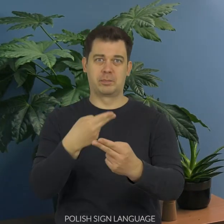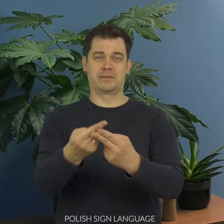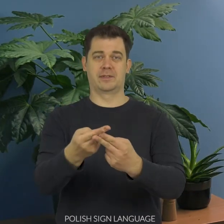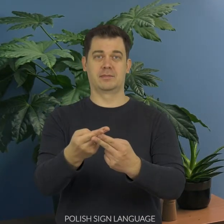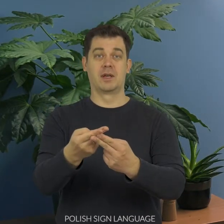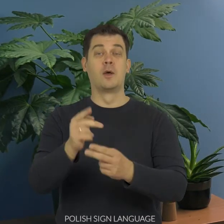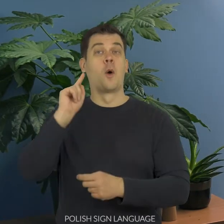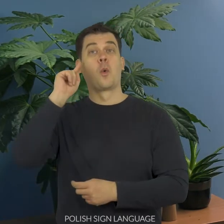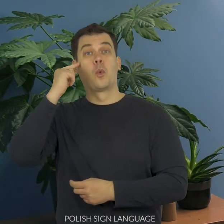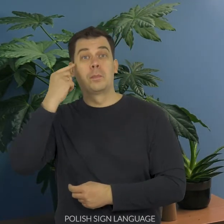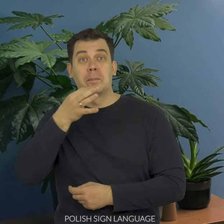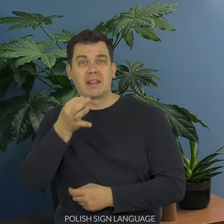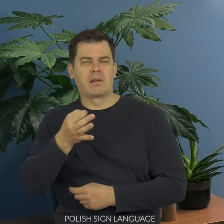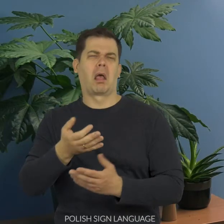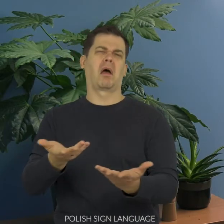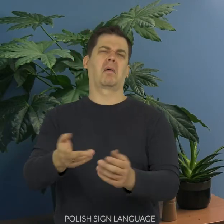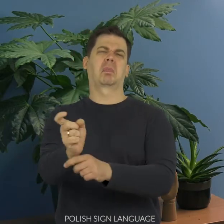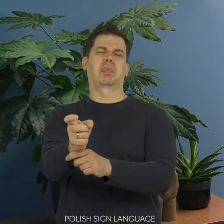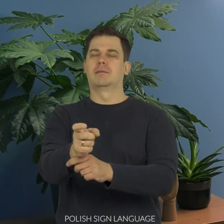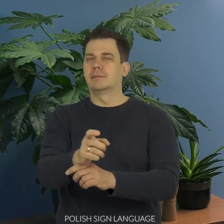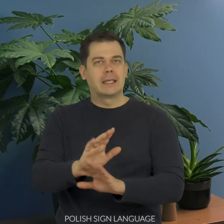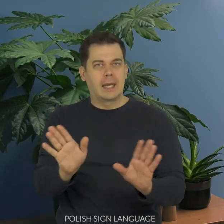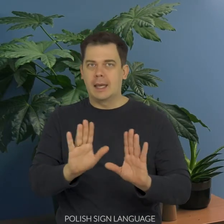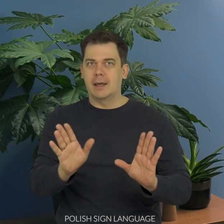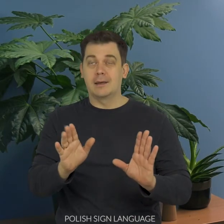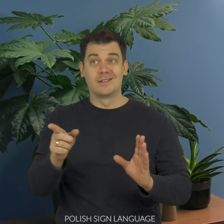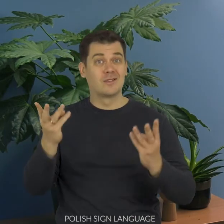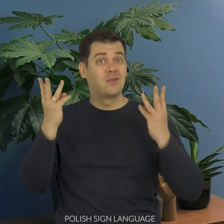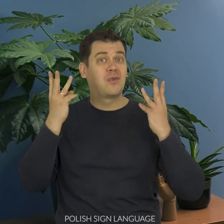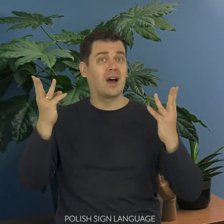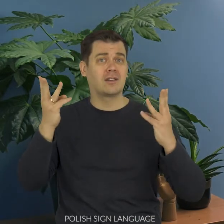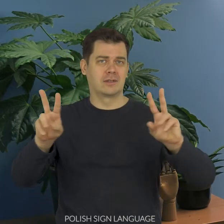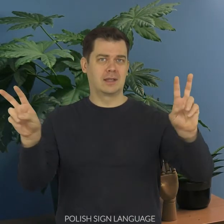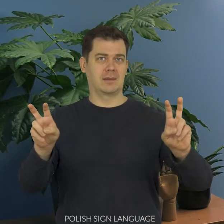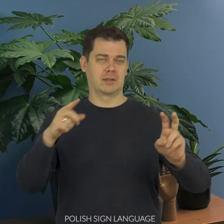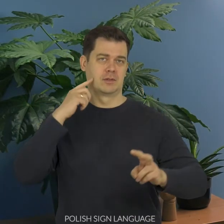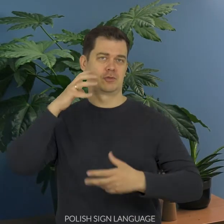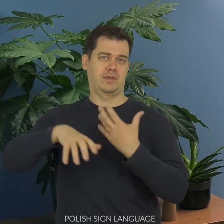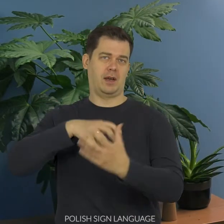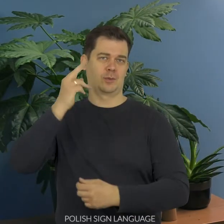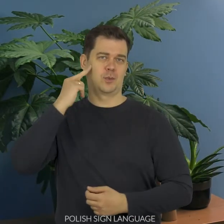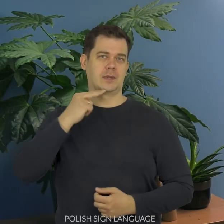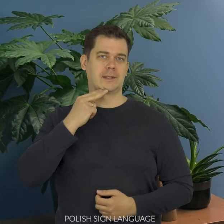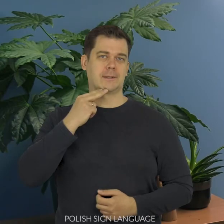We believe, that there are no stupid questions. Especially in such a difficult topic as the world of the deaf.